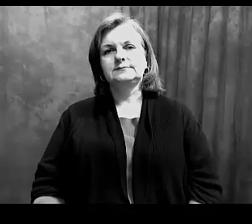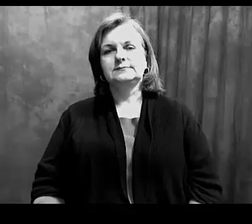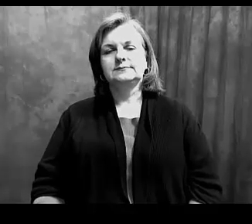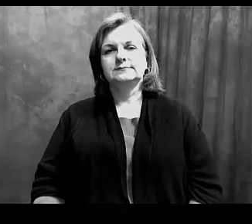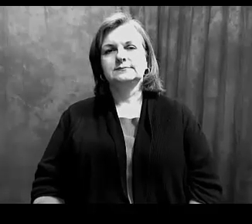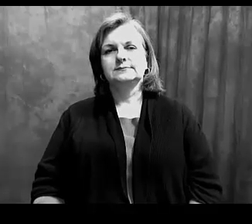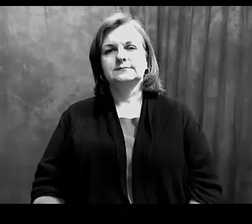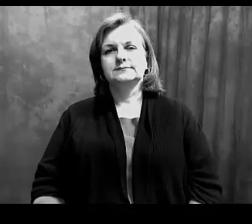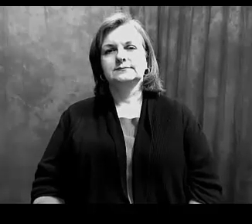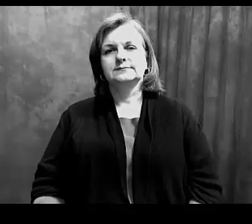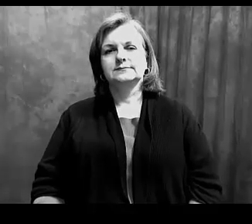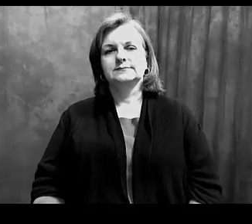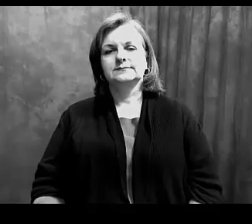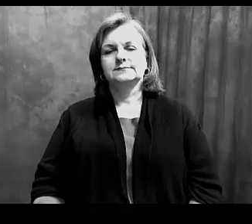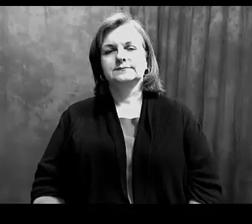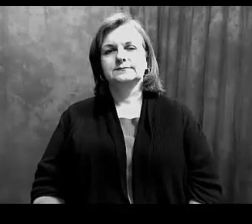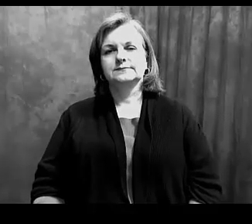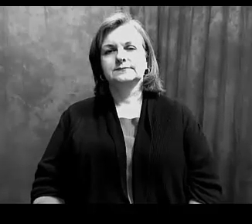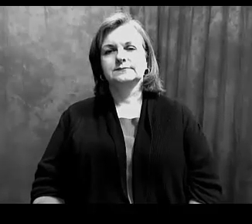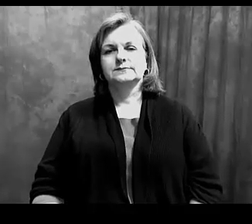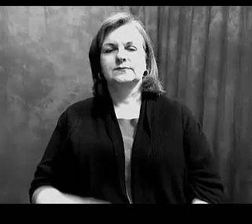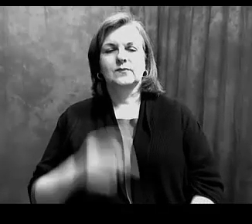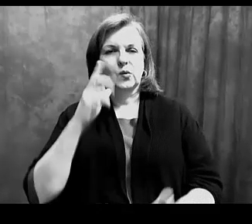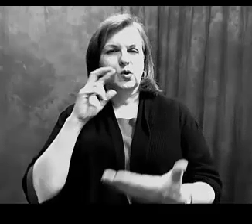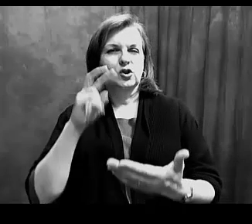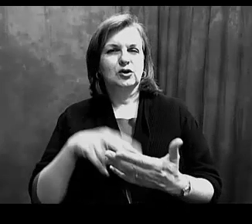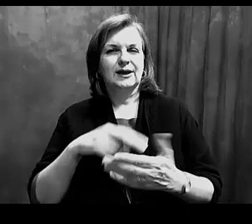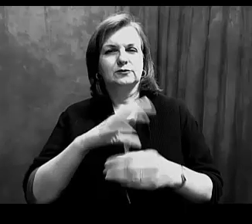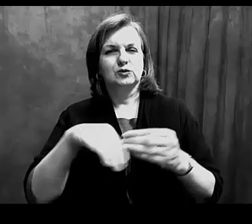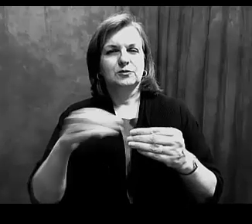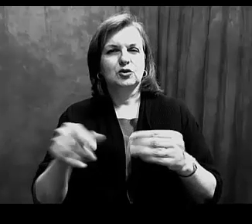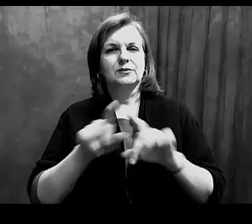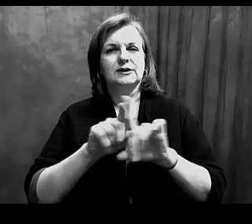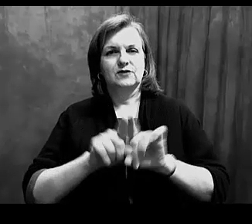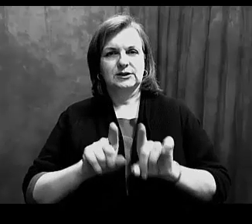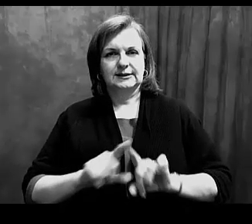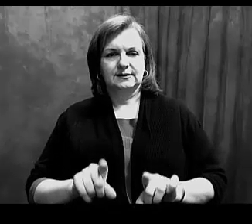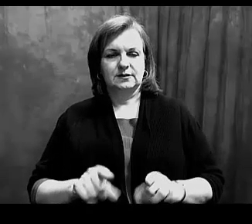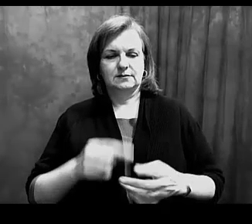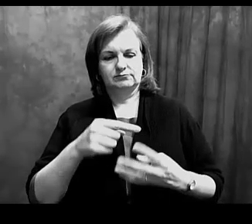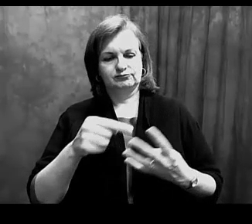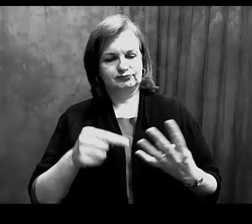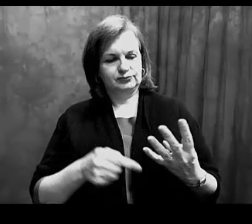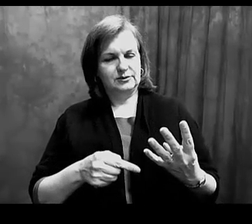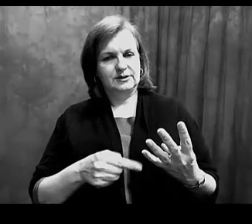when we look at differences in chromosomes